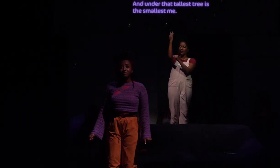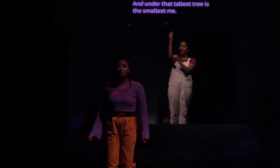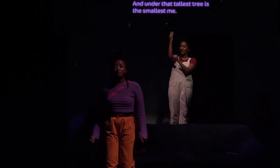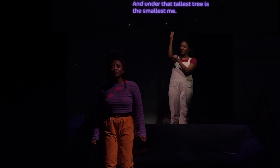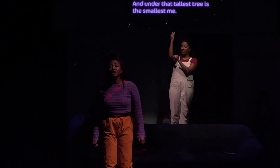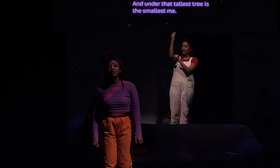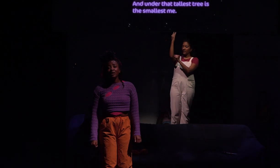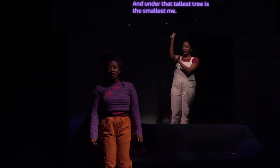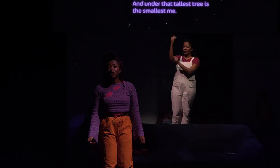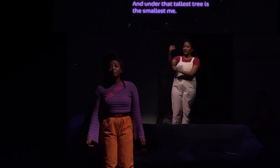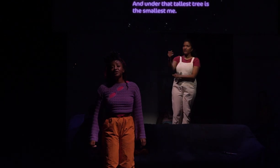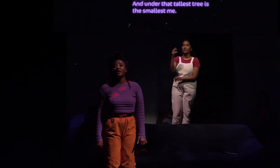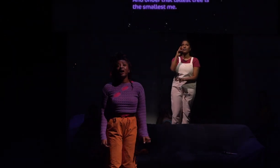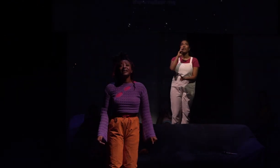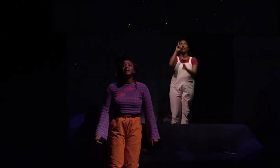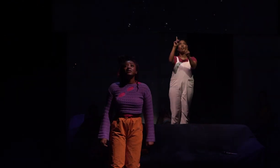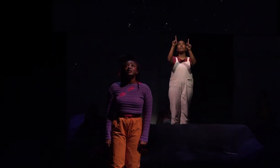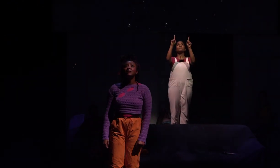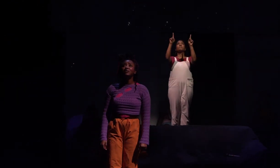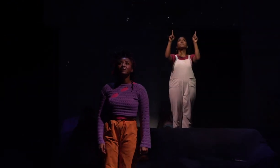I look up at the sky.